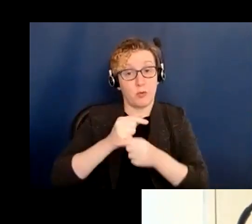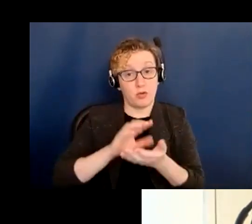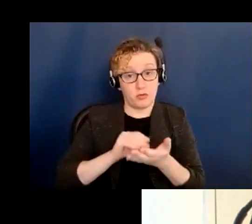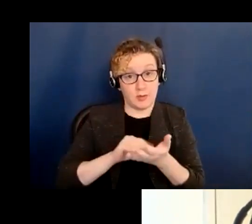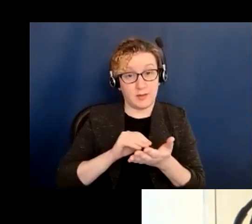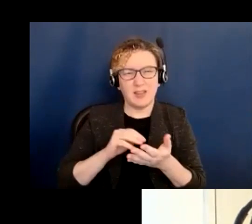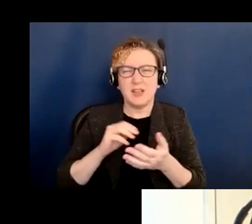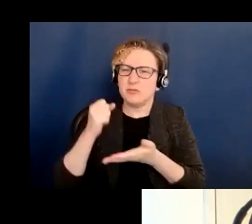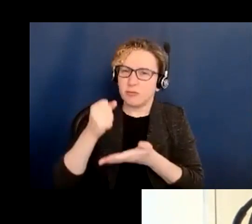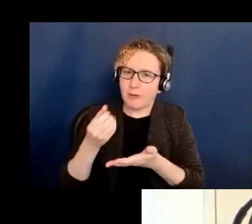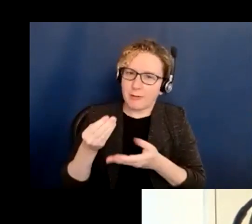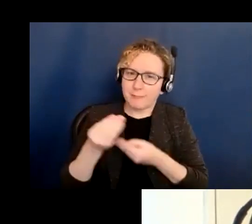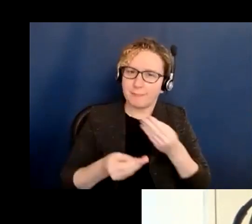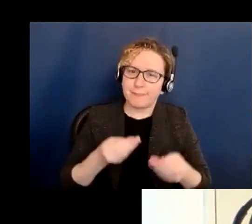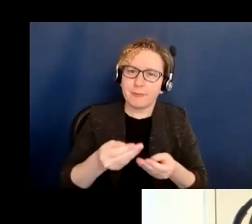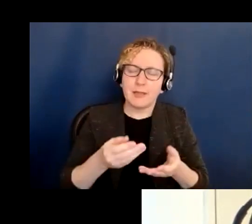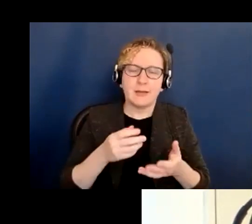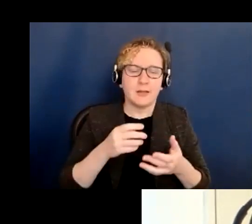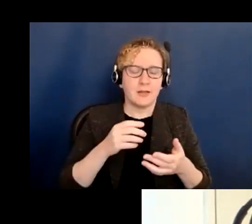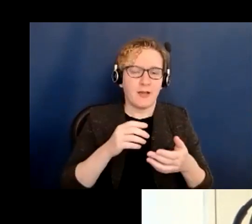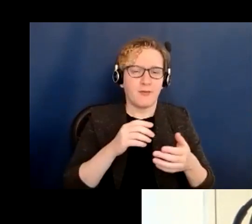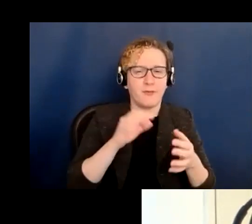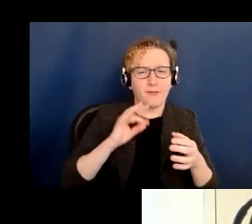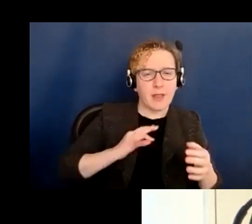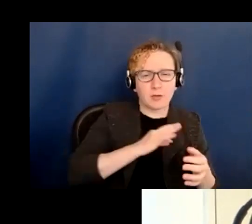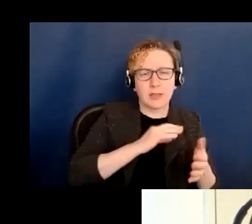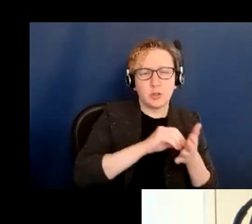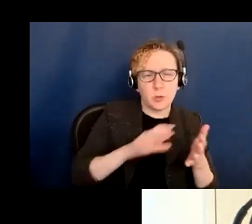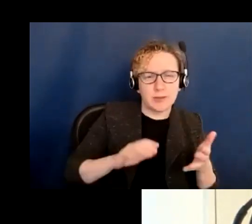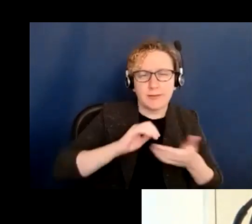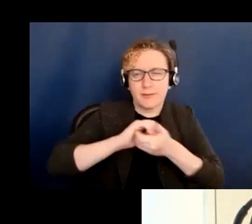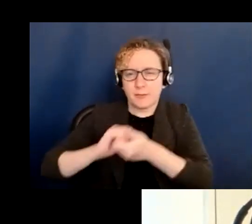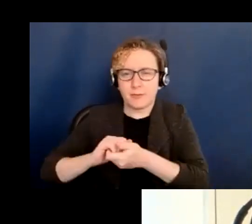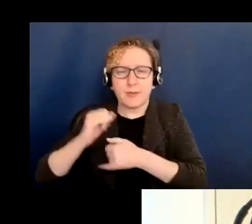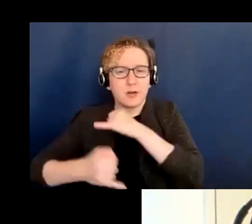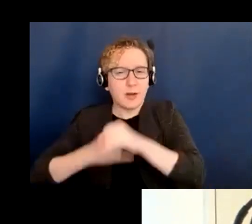and students collaborating with international partners and working on project teams.